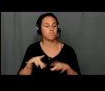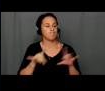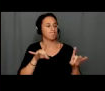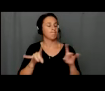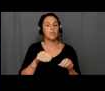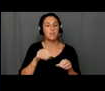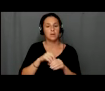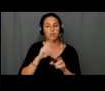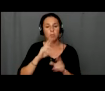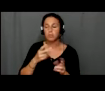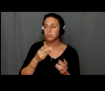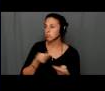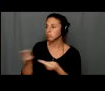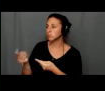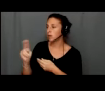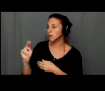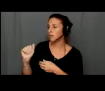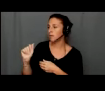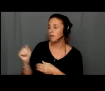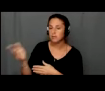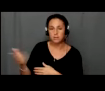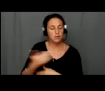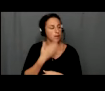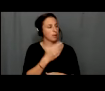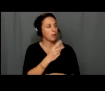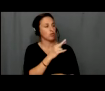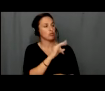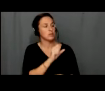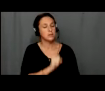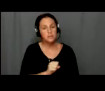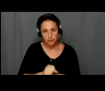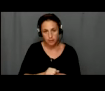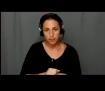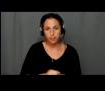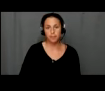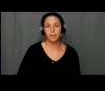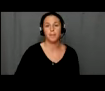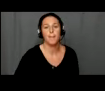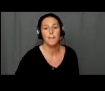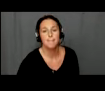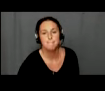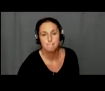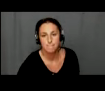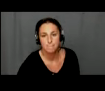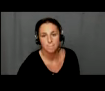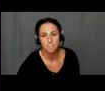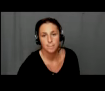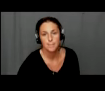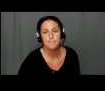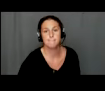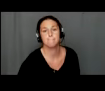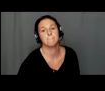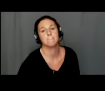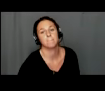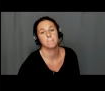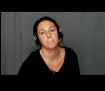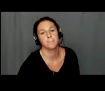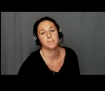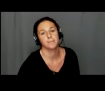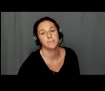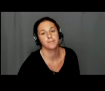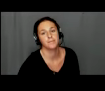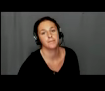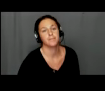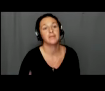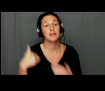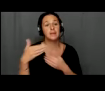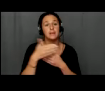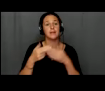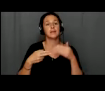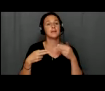Thank you, Kris. Next slide. Please. So essential workers have